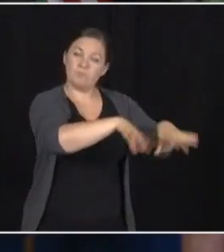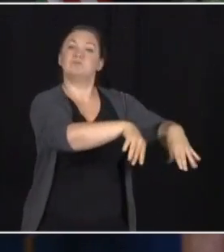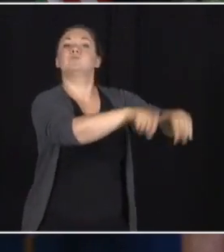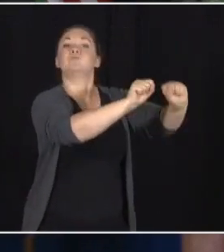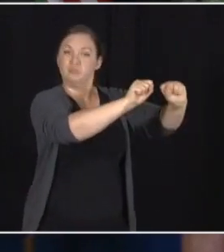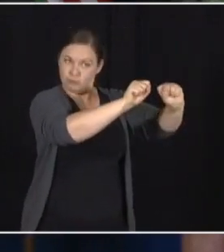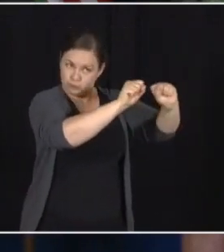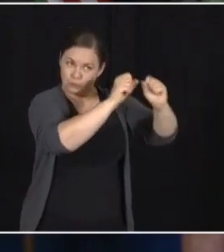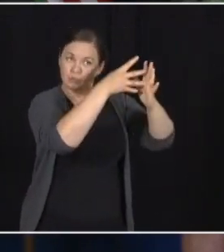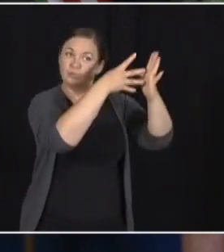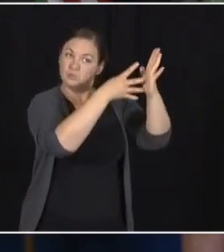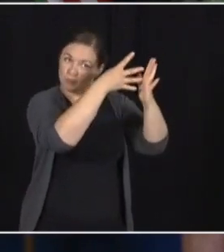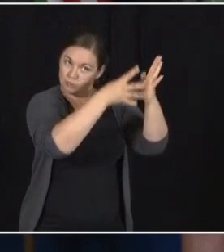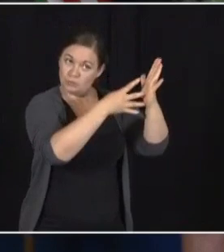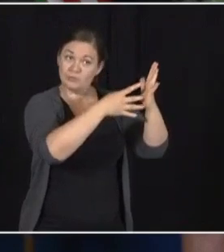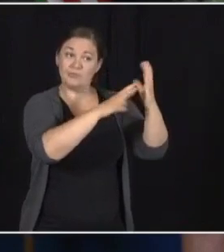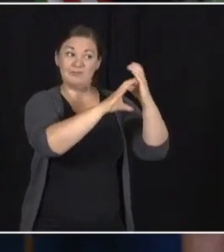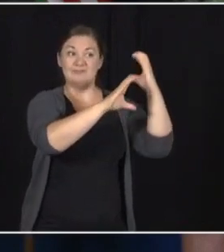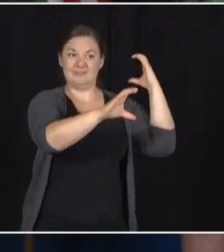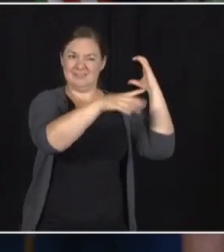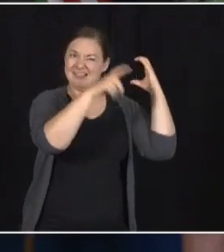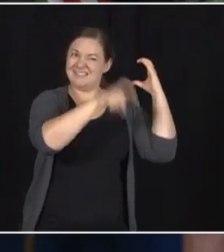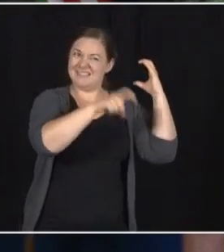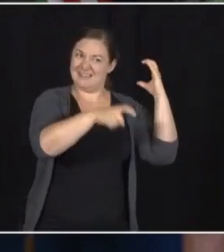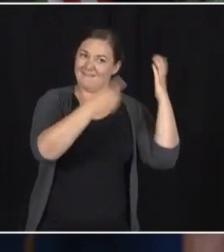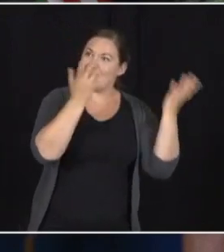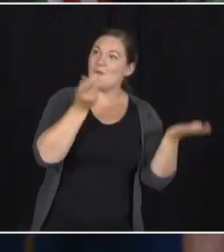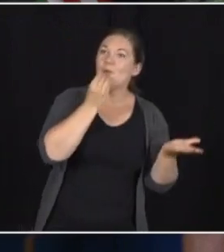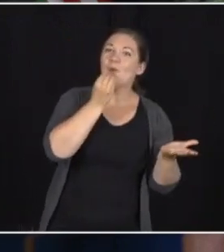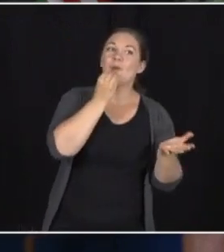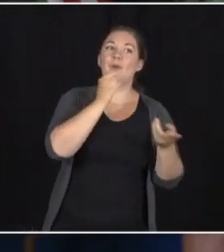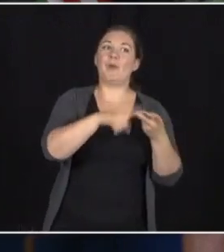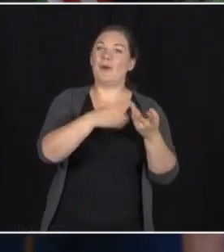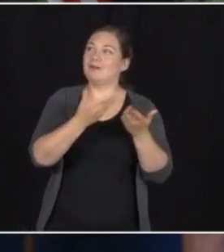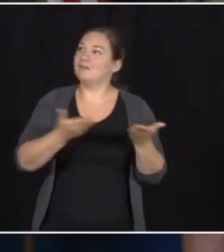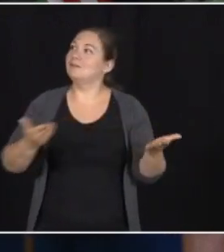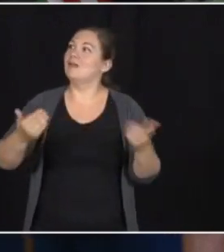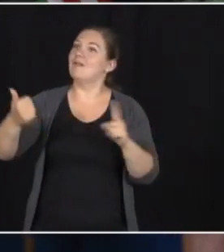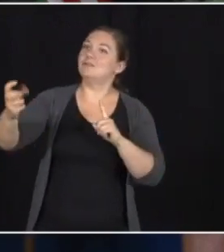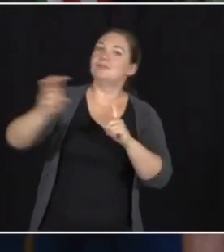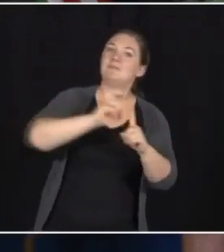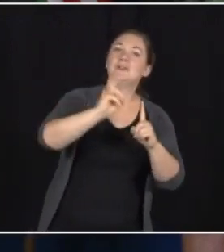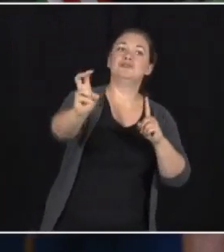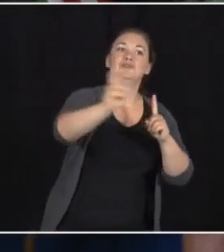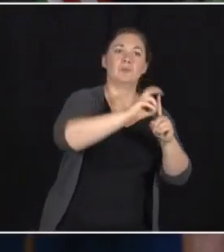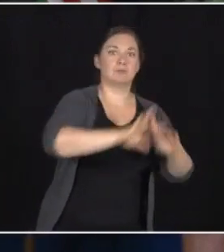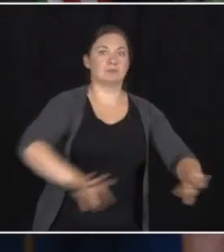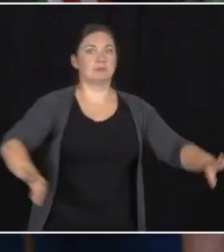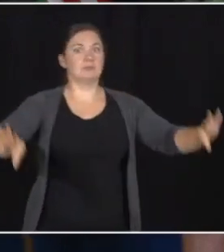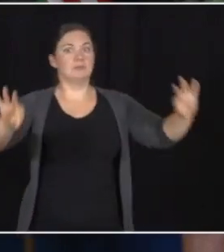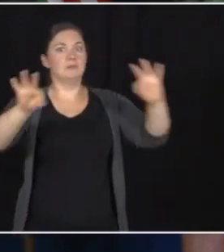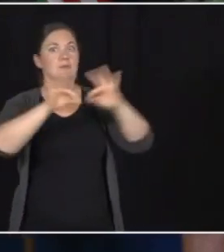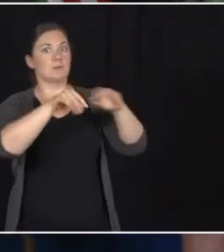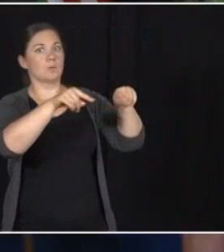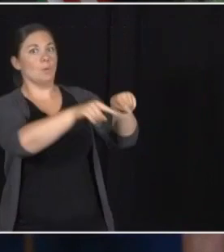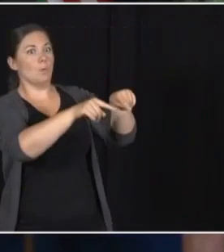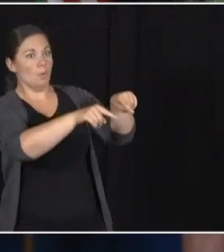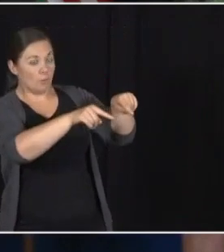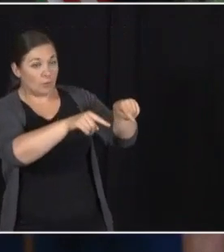approach. The first part is to allow commercial drivers who need to get the road test done, given the opportunity to do that.